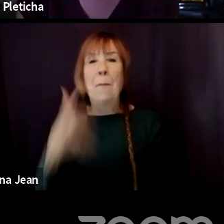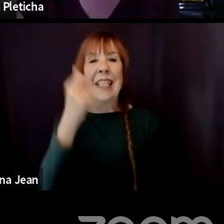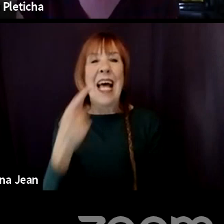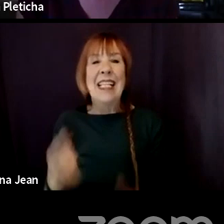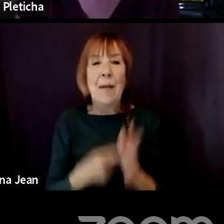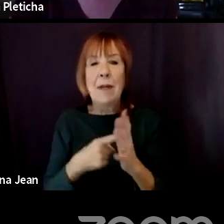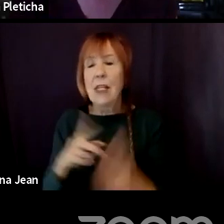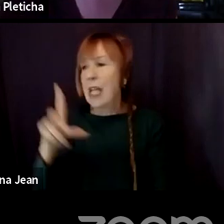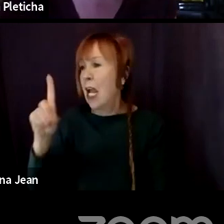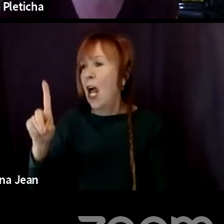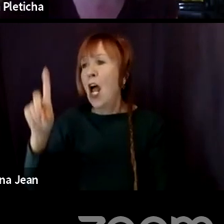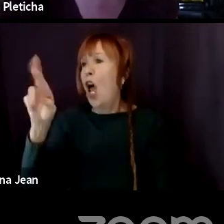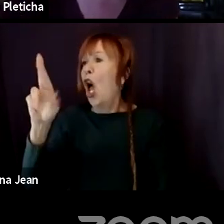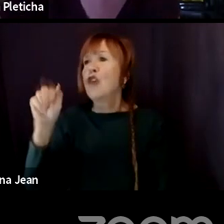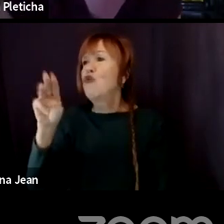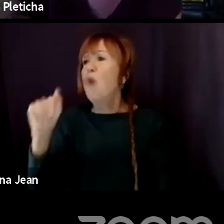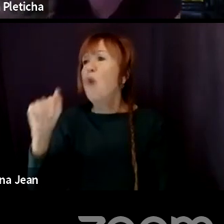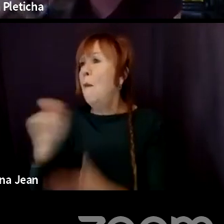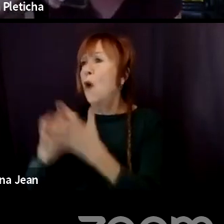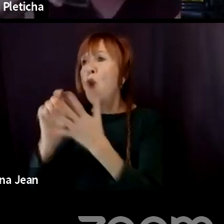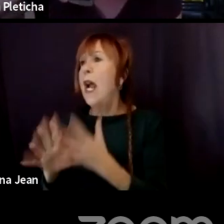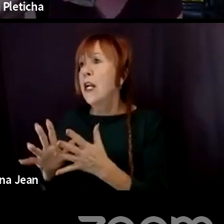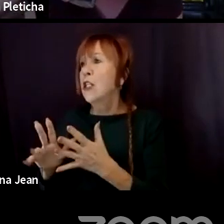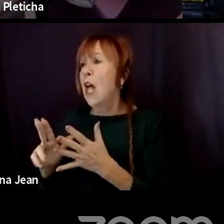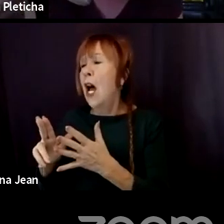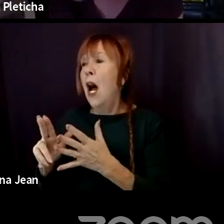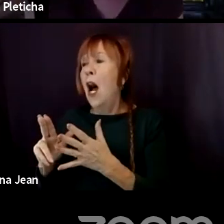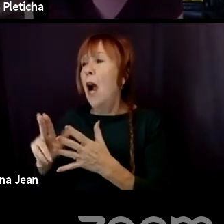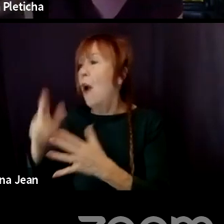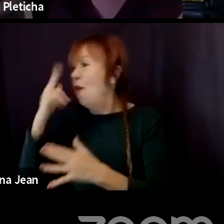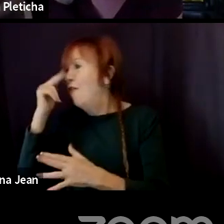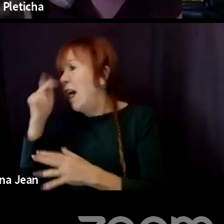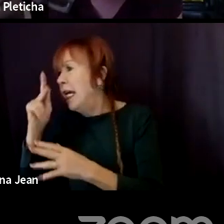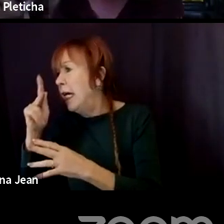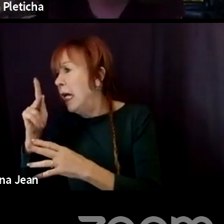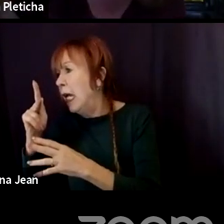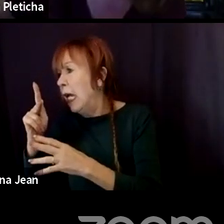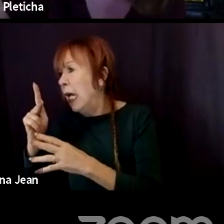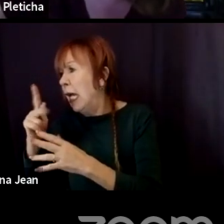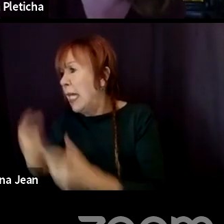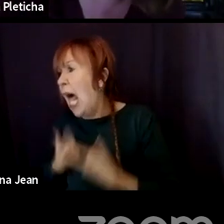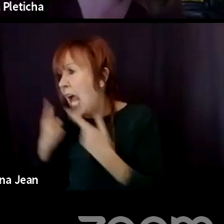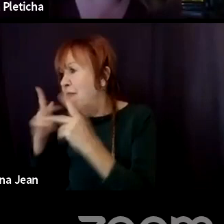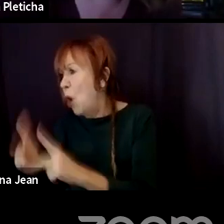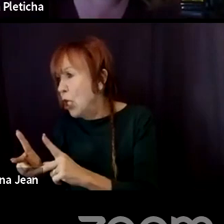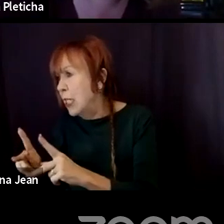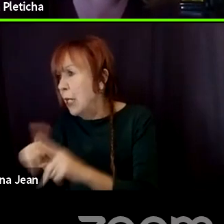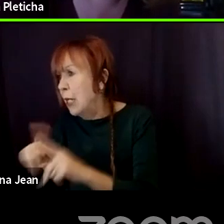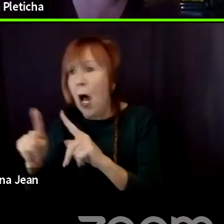and light and in person and then clear every dark in person in the room.